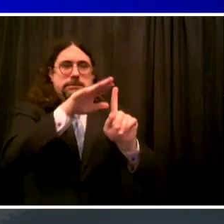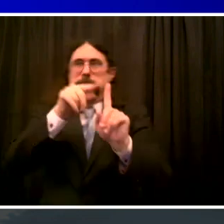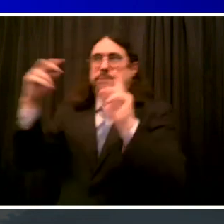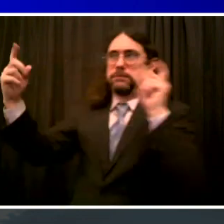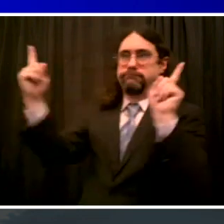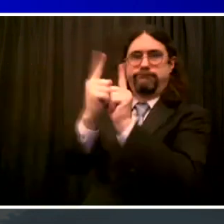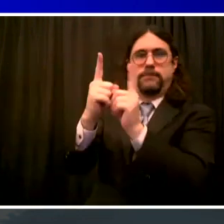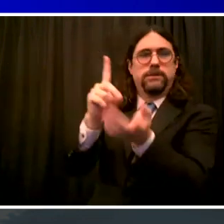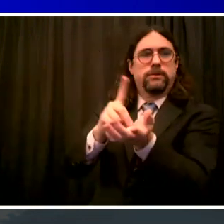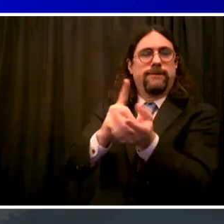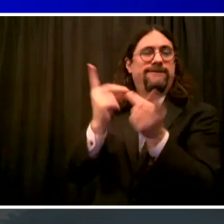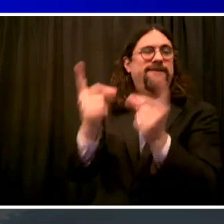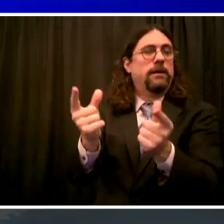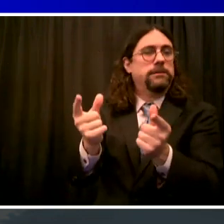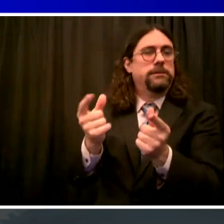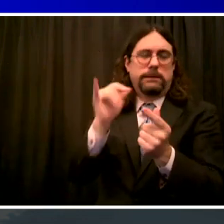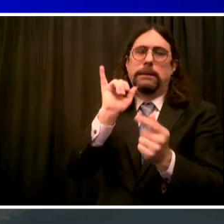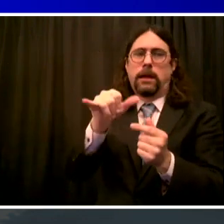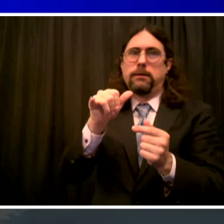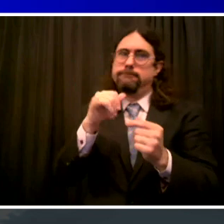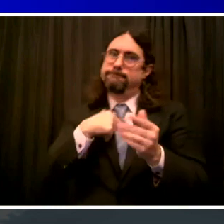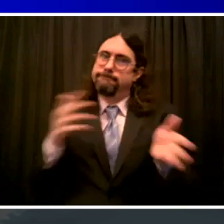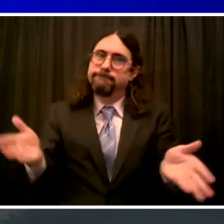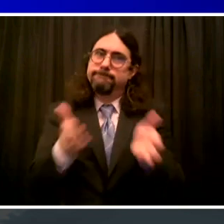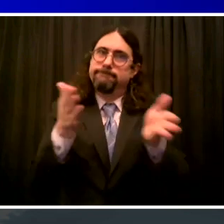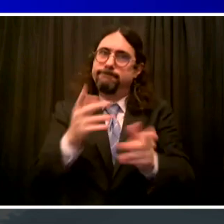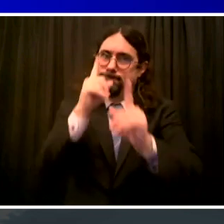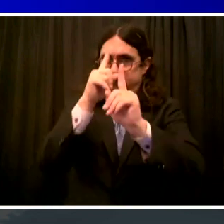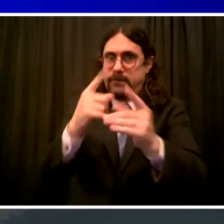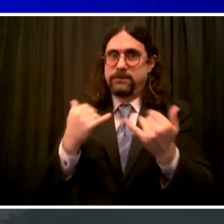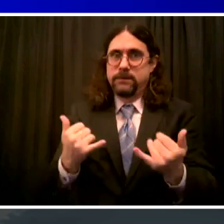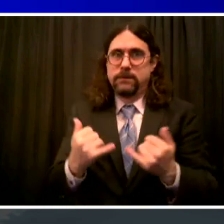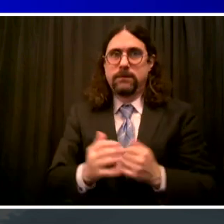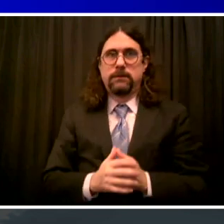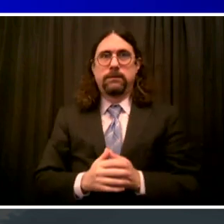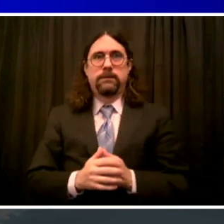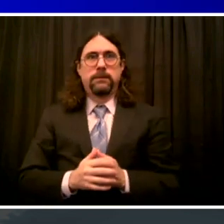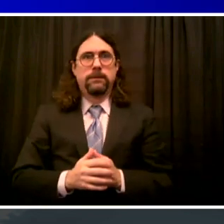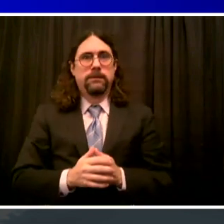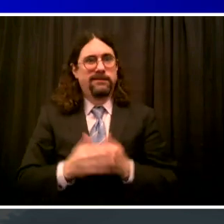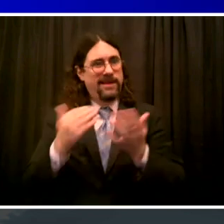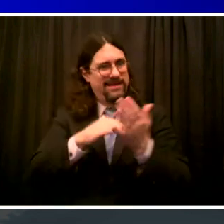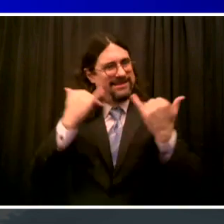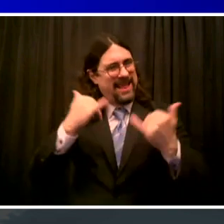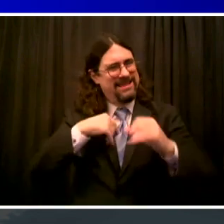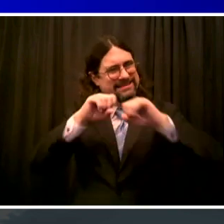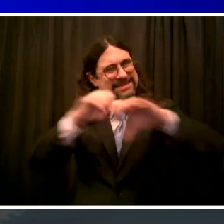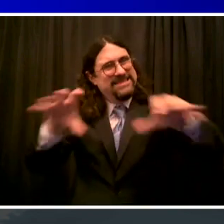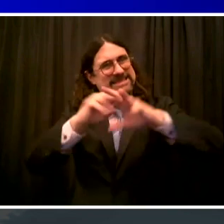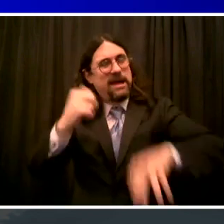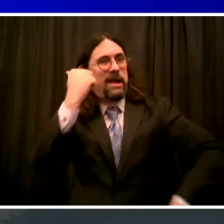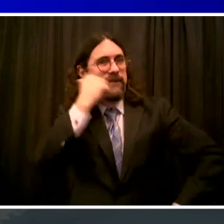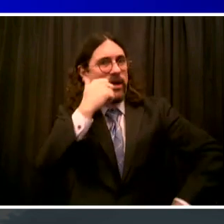SO TOAID IN THAT EFFORT, WE'RE LAUNCHING A CITYWIDE EFFORT TO INFORM ARPETSN,LE ART